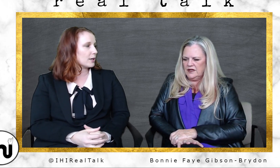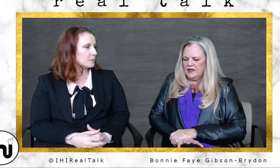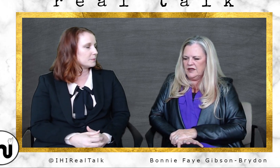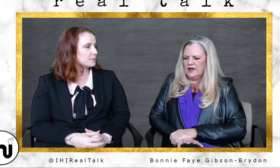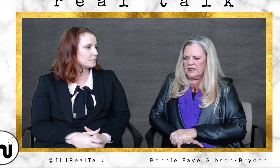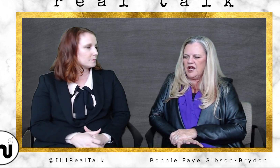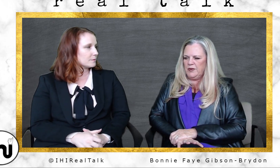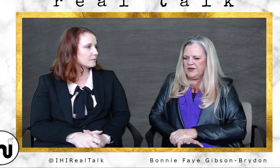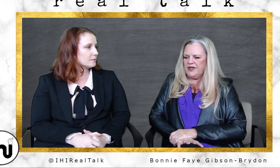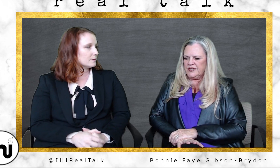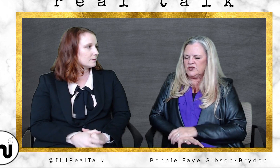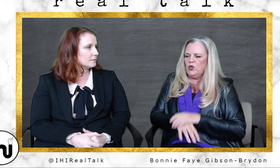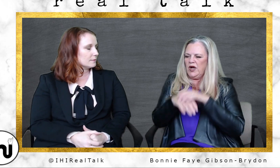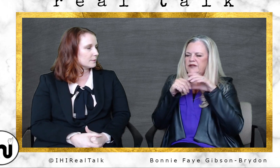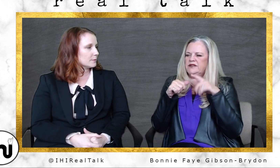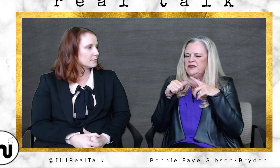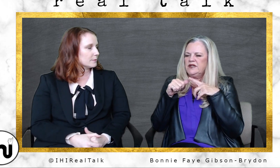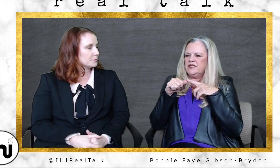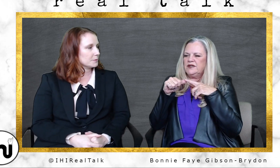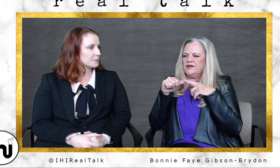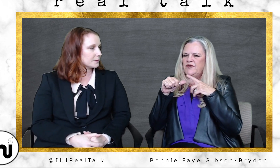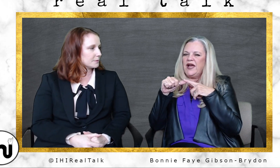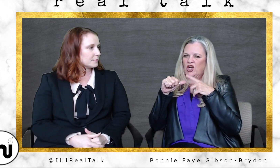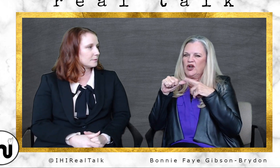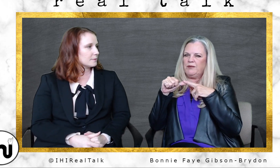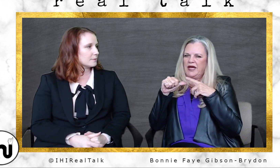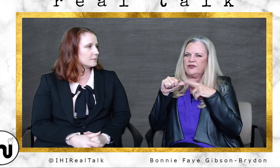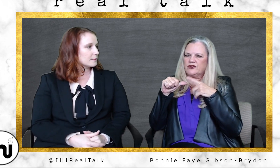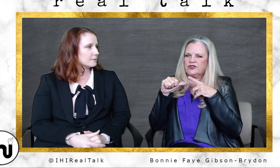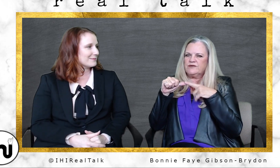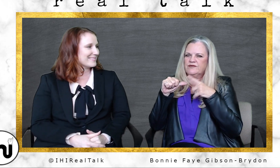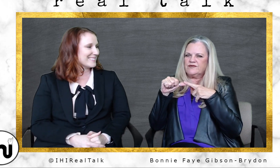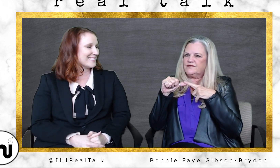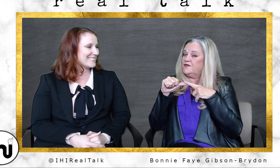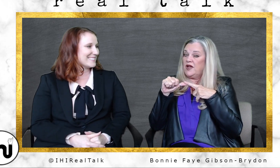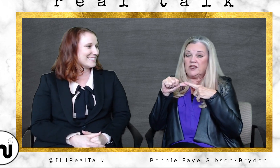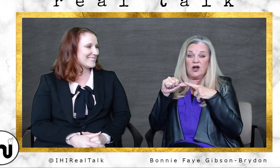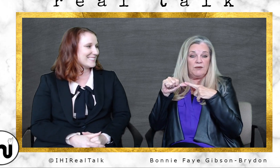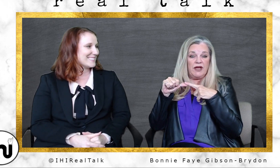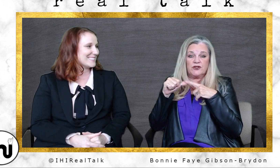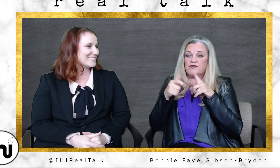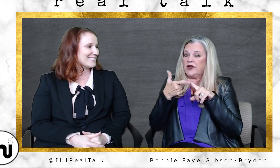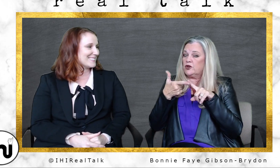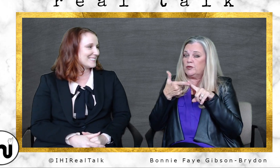Bonnie: A couple of things. One, find Carla Mathers. Find Carla Mathers. Find her book.